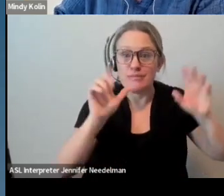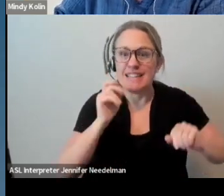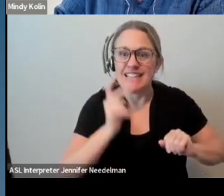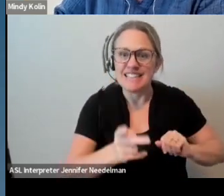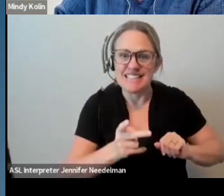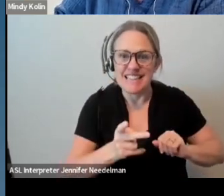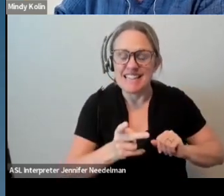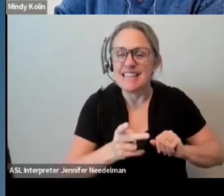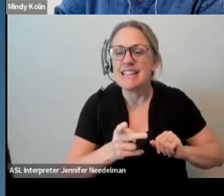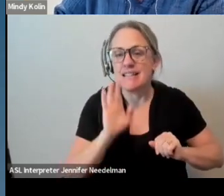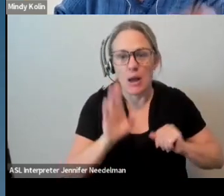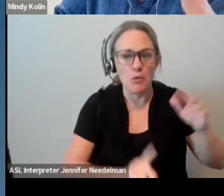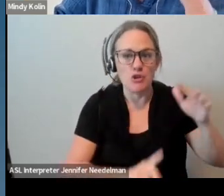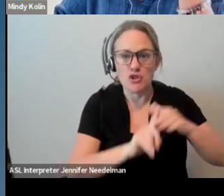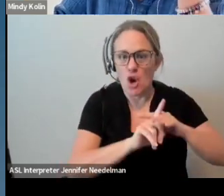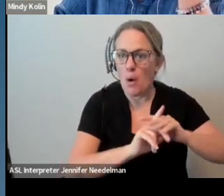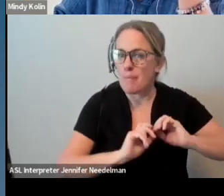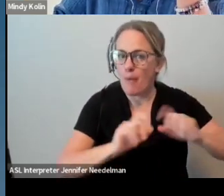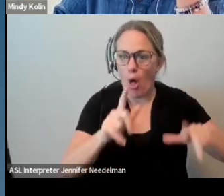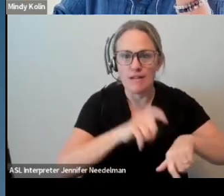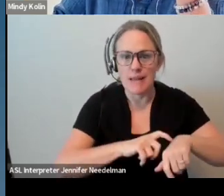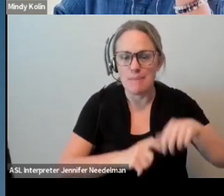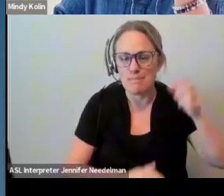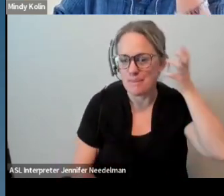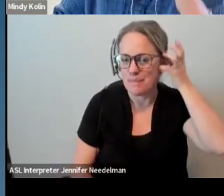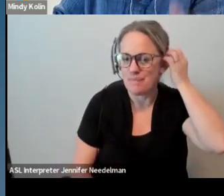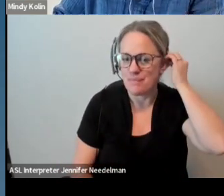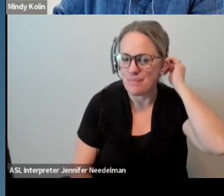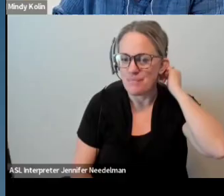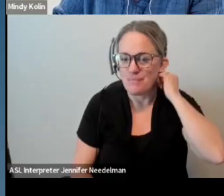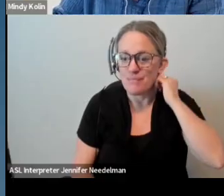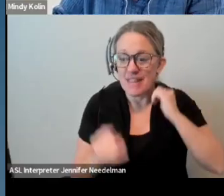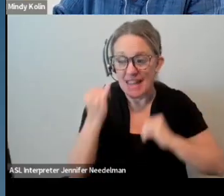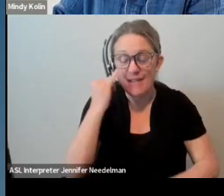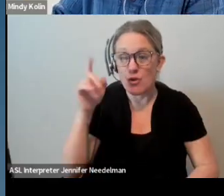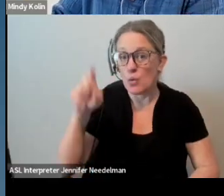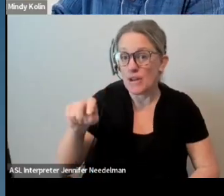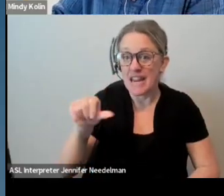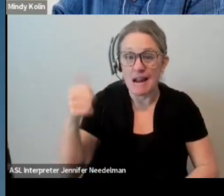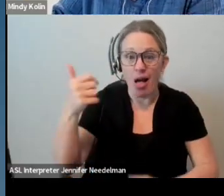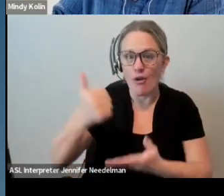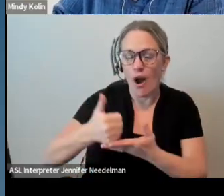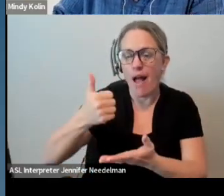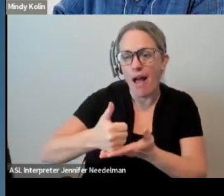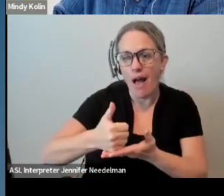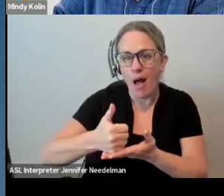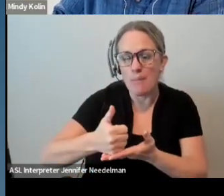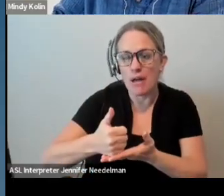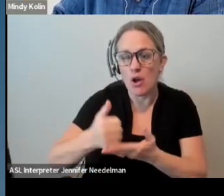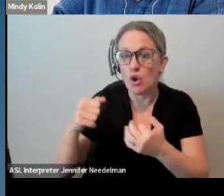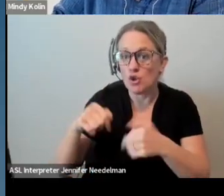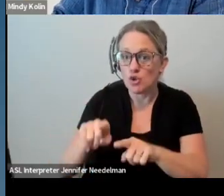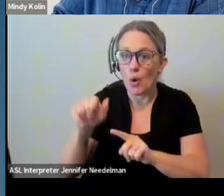that they show up on our recordings afterwards. And if you need any other help during the session,